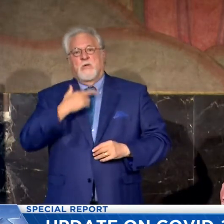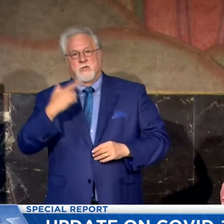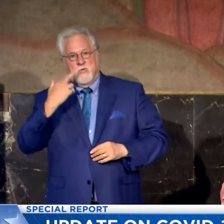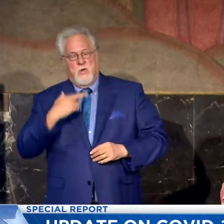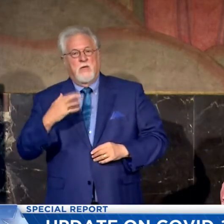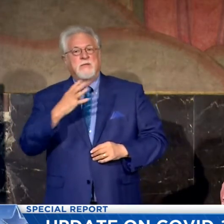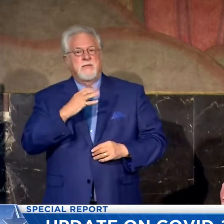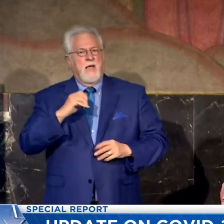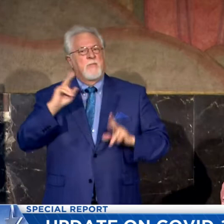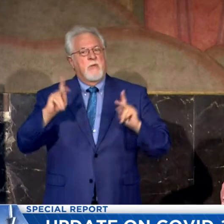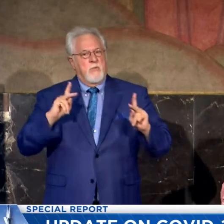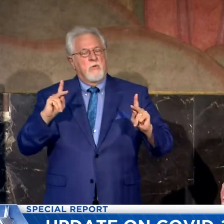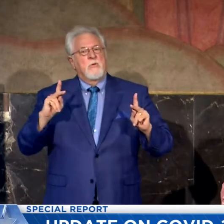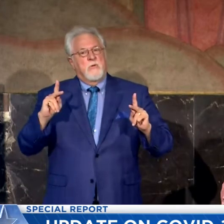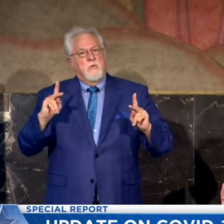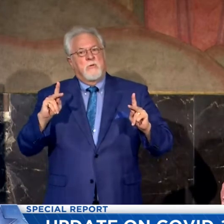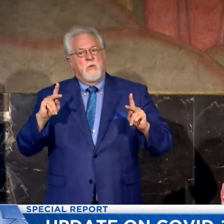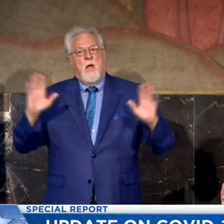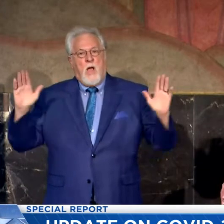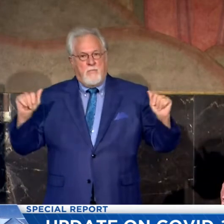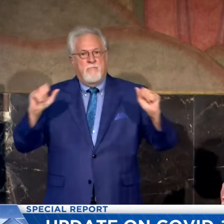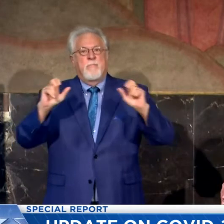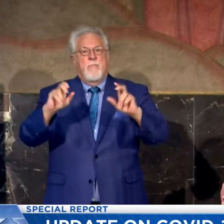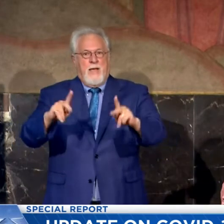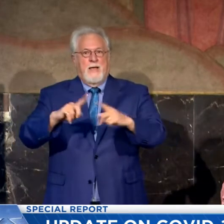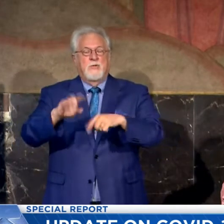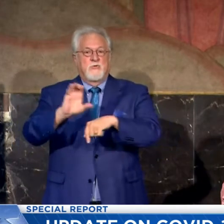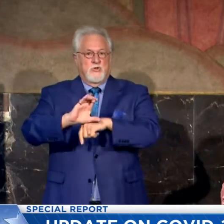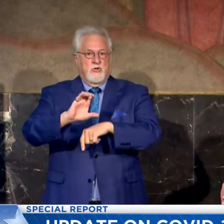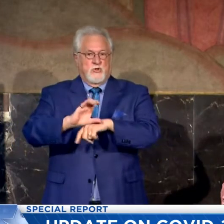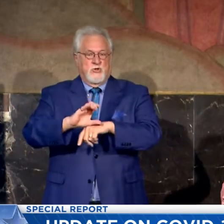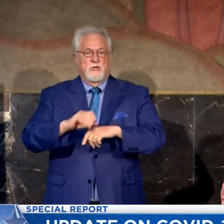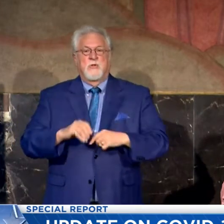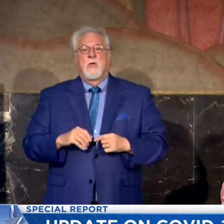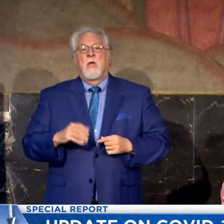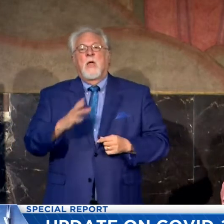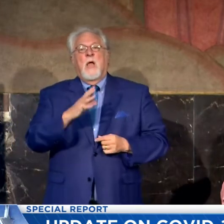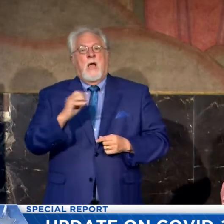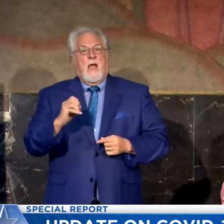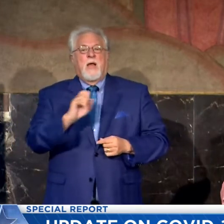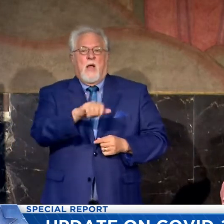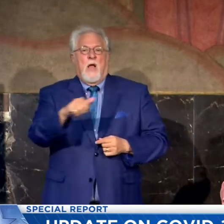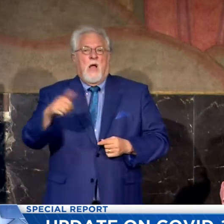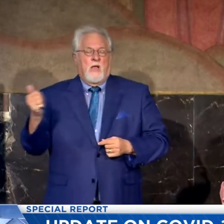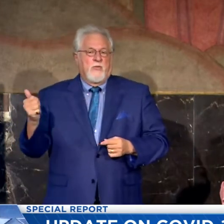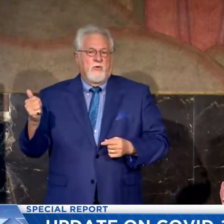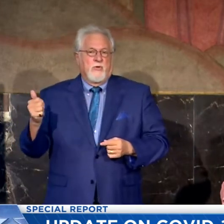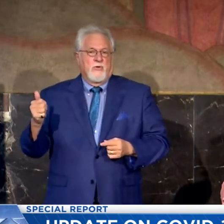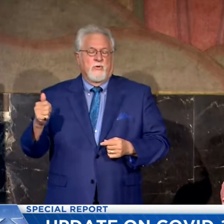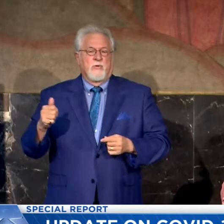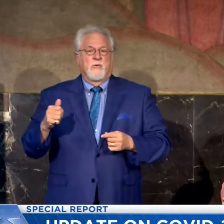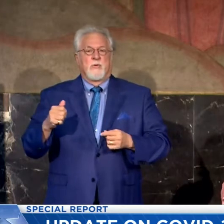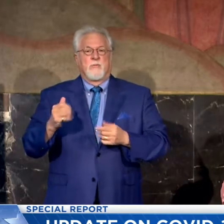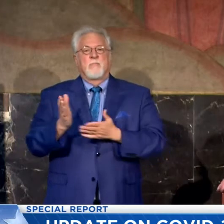AND GET MORE EMPLOYEES BACK TO WORK AND WORK CUSTOMERS INTO THE STORES AND IN OUR RESTAURANTS AND GET PEOPLE BACK